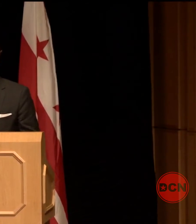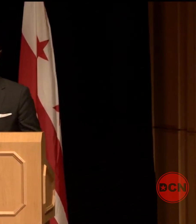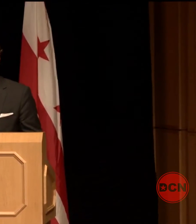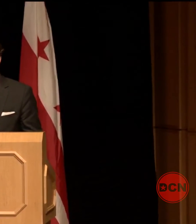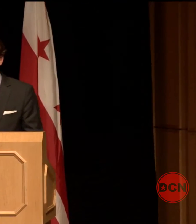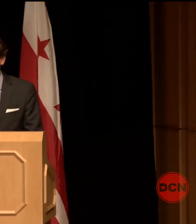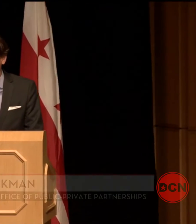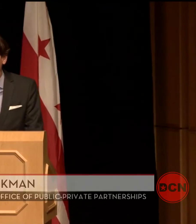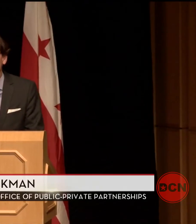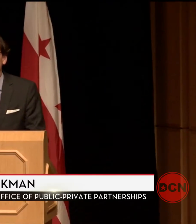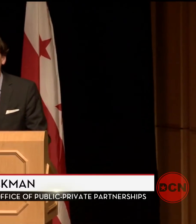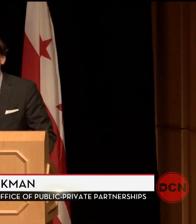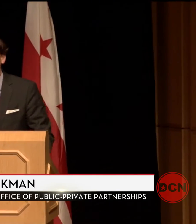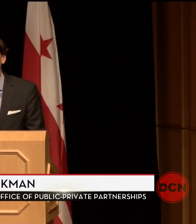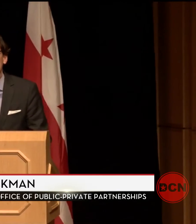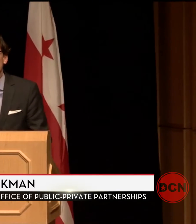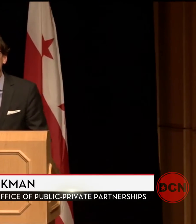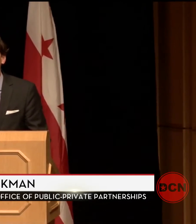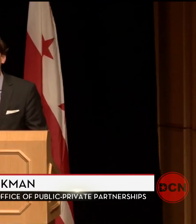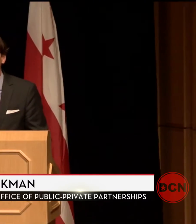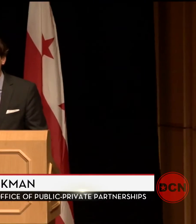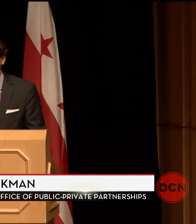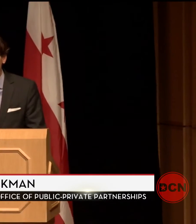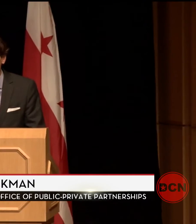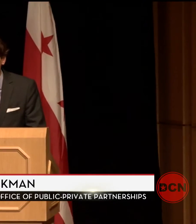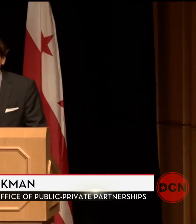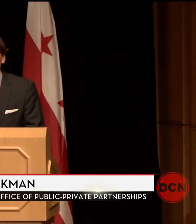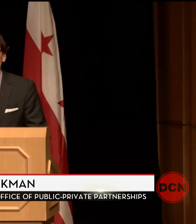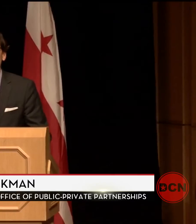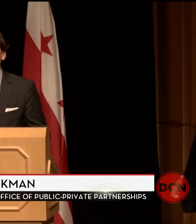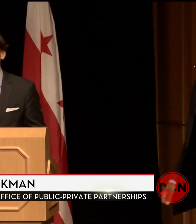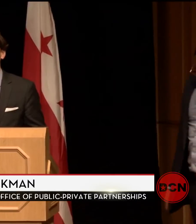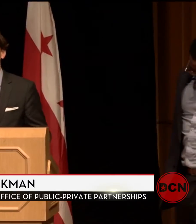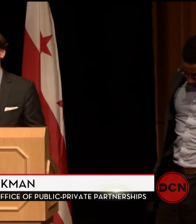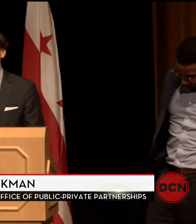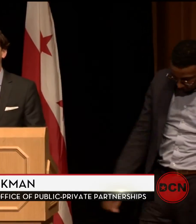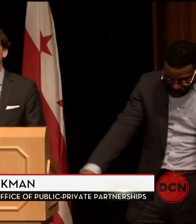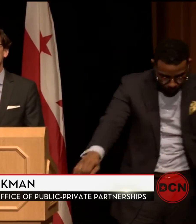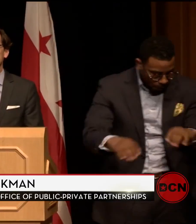NAME IS JUDE YA GLUCKMAN, AND I'M WITH THE D.C. OFFICE OF PUBLIC-PRIVATE PARTNERSHIPS. AS WE LIKE TO CALL OURSELVES